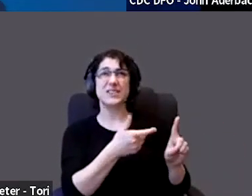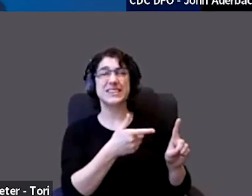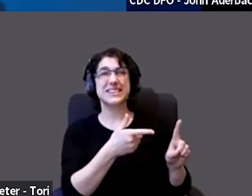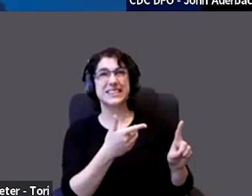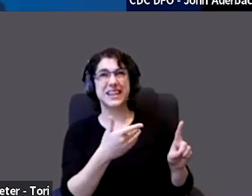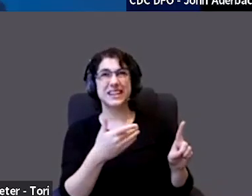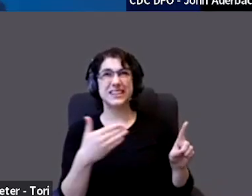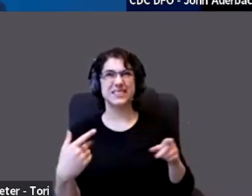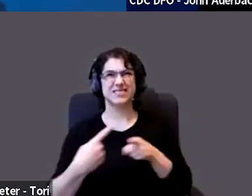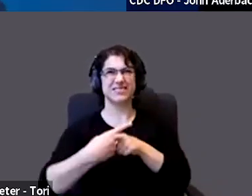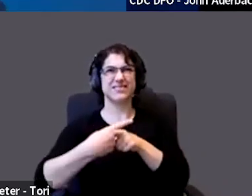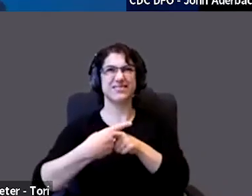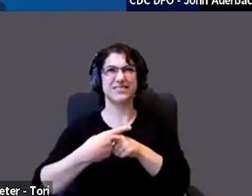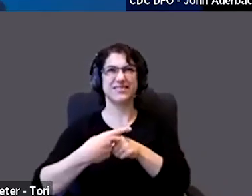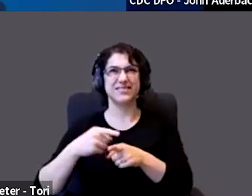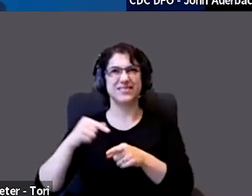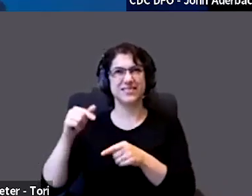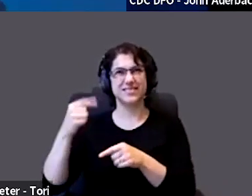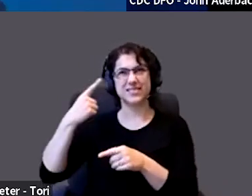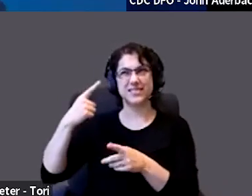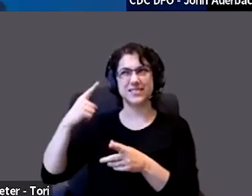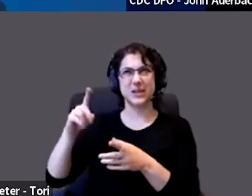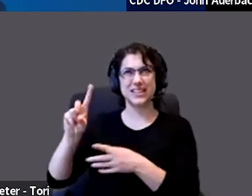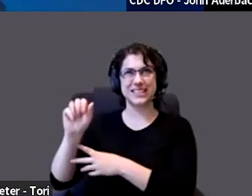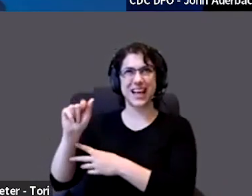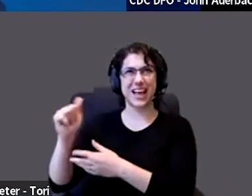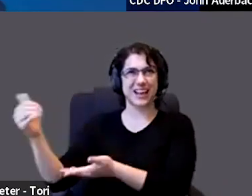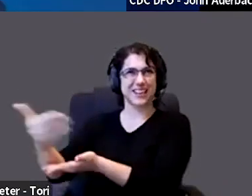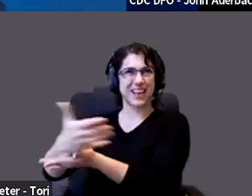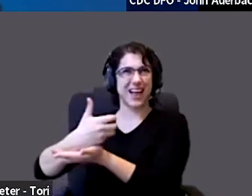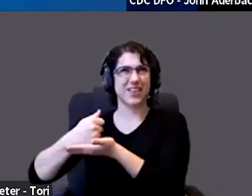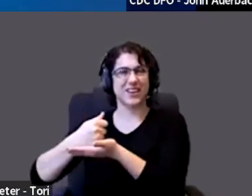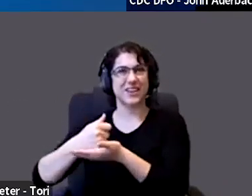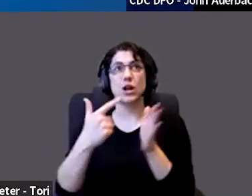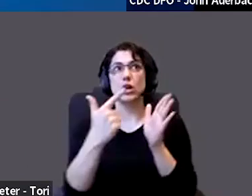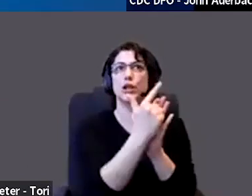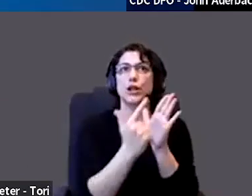And in addition there are all laws and issues related to privacy.